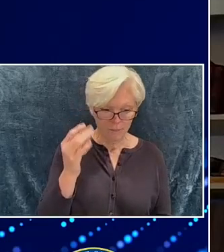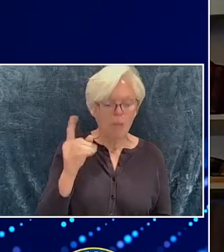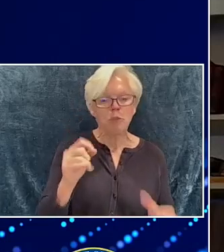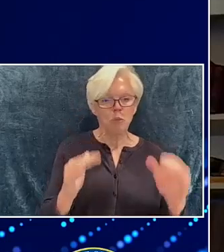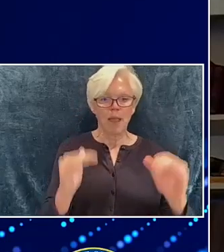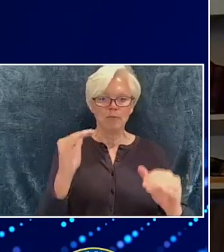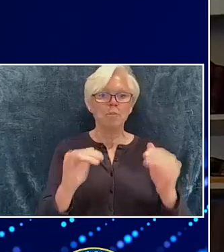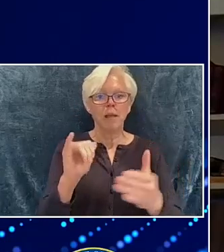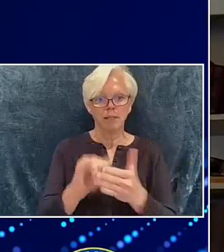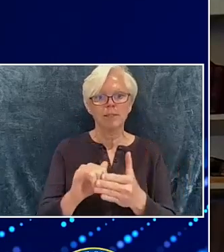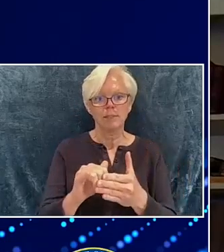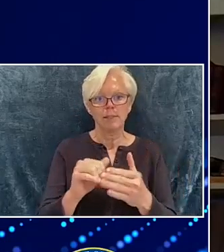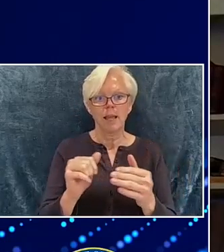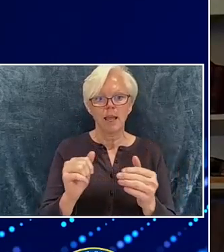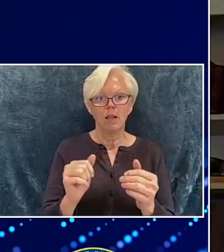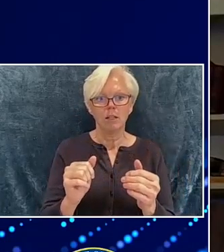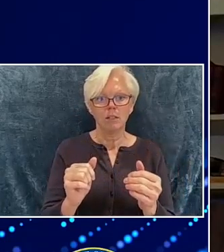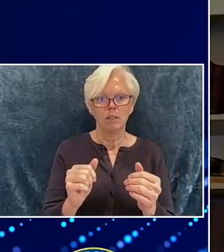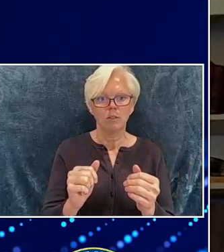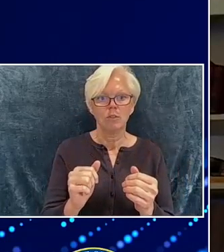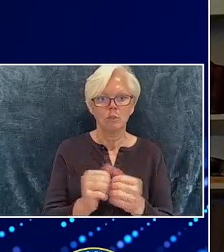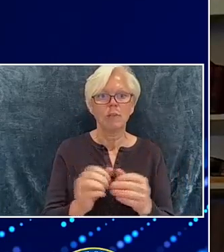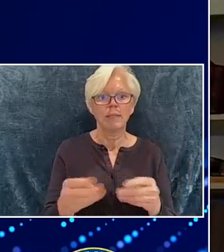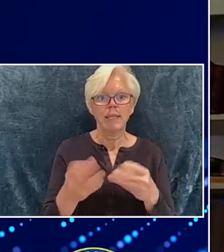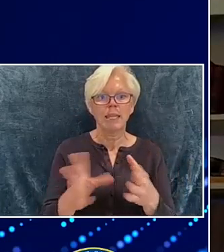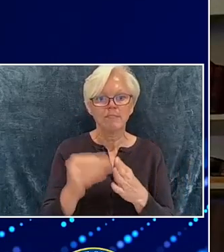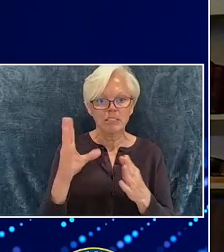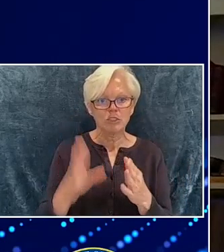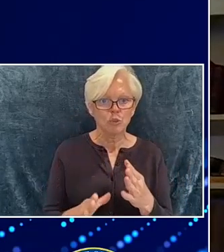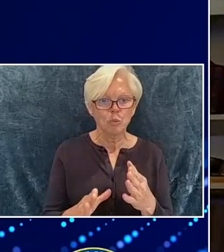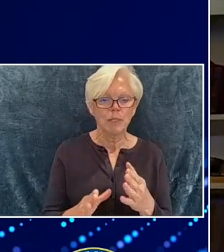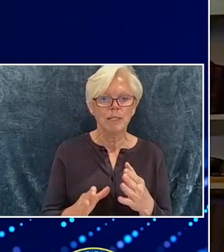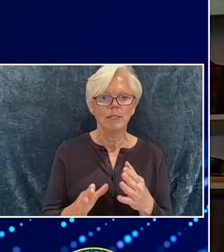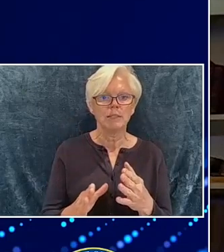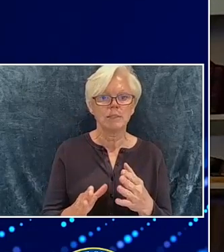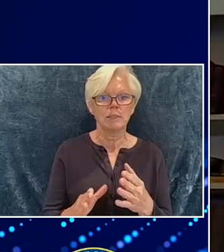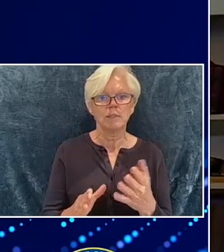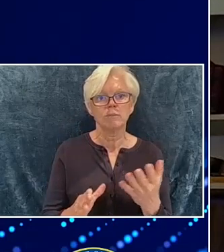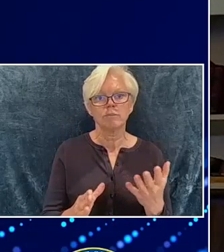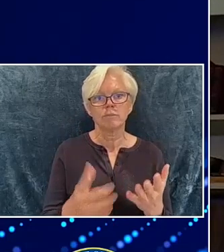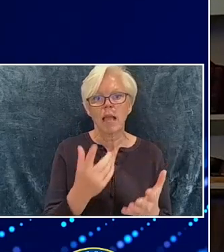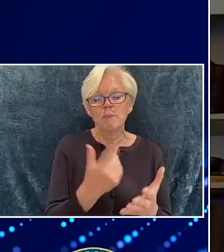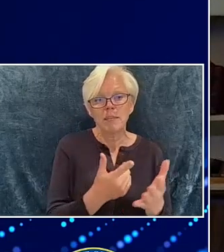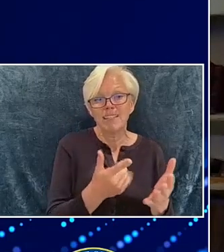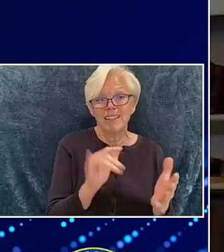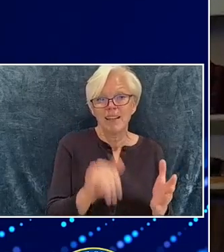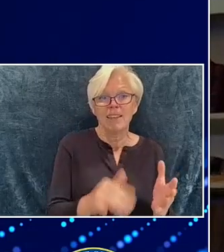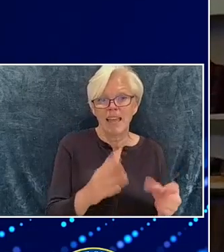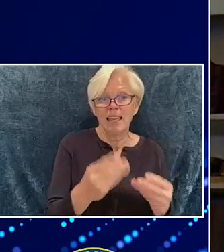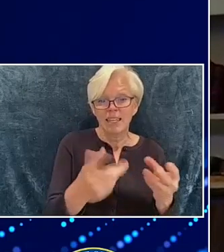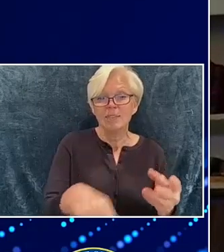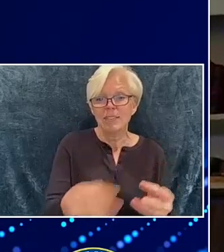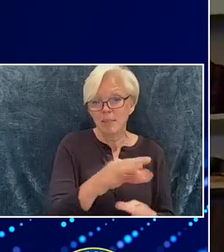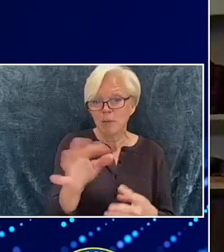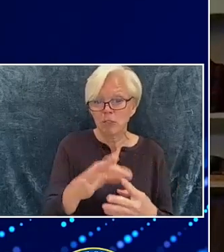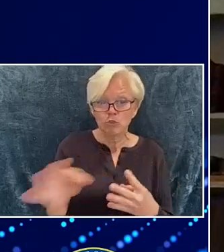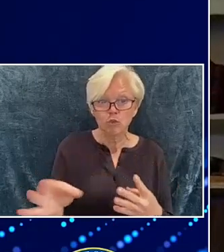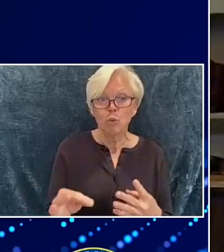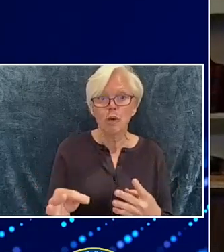against, again, giving students- what this does is give students the choice to either